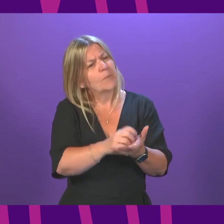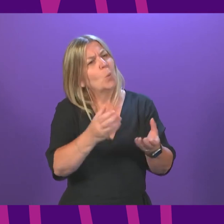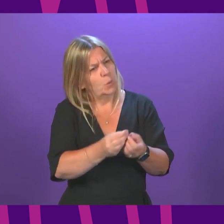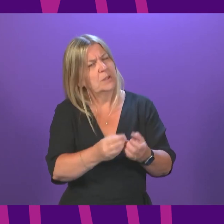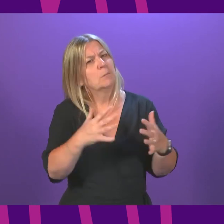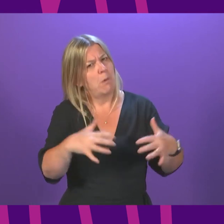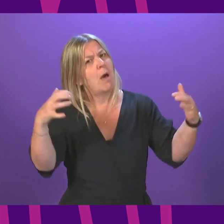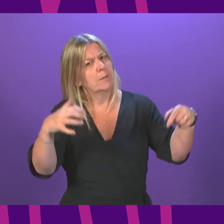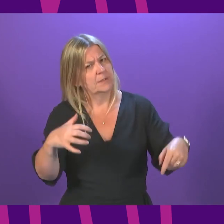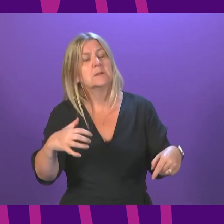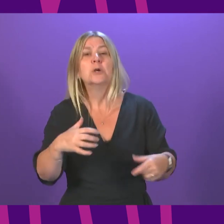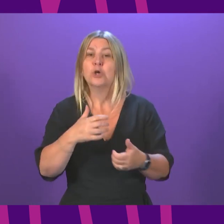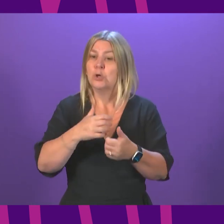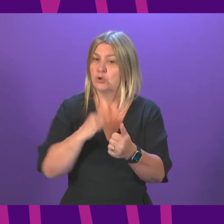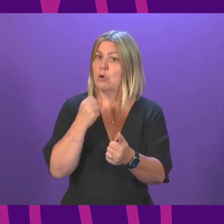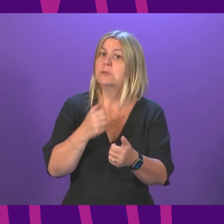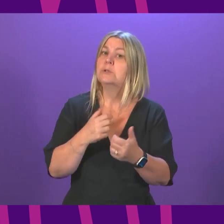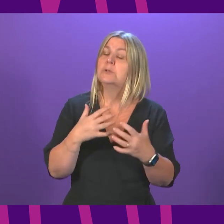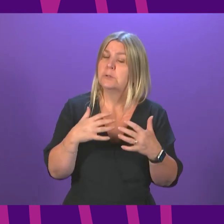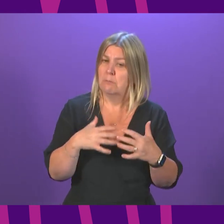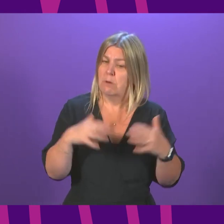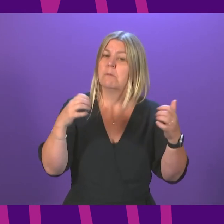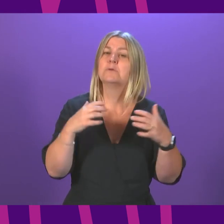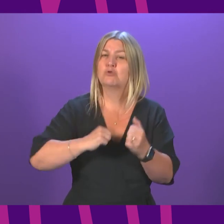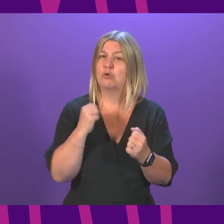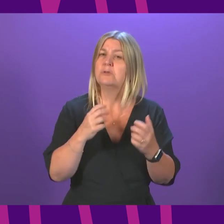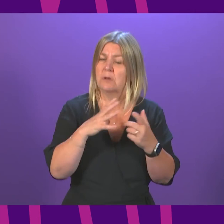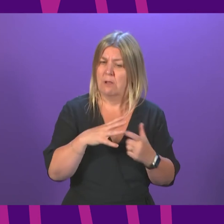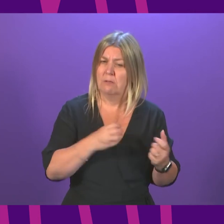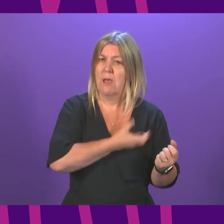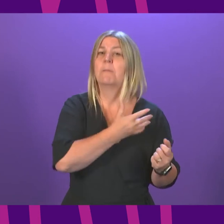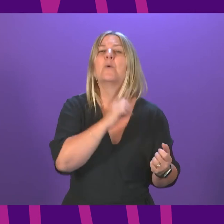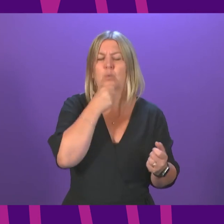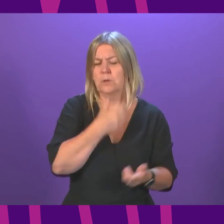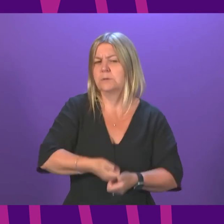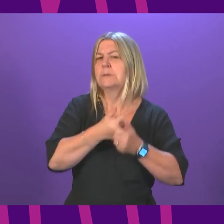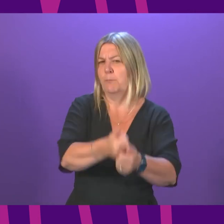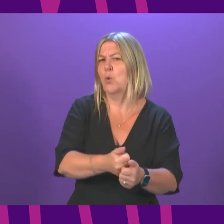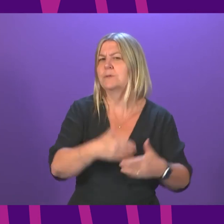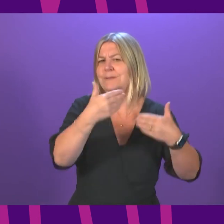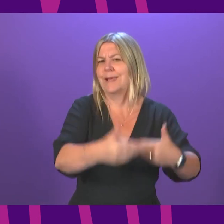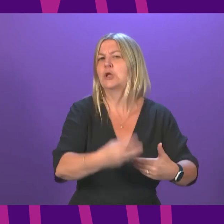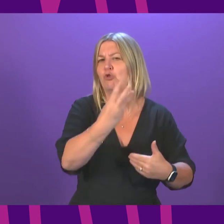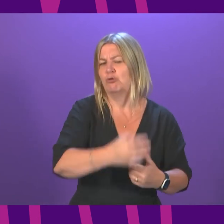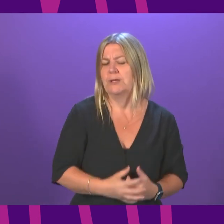that it was necessary to introduce in such short order a bill whose provisions last so